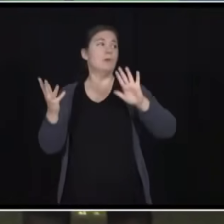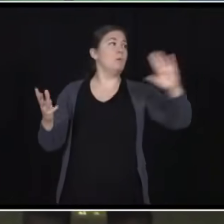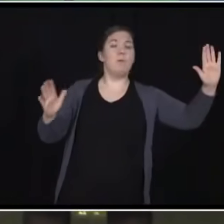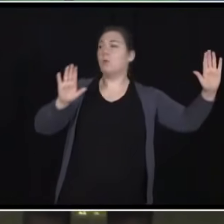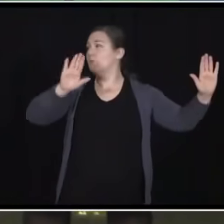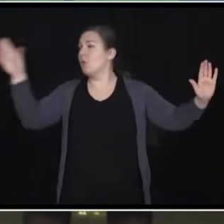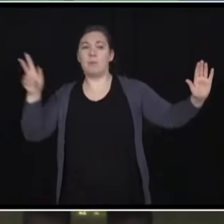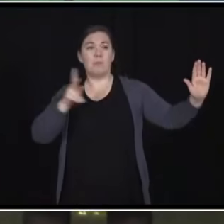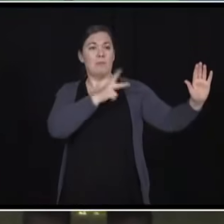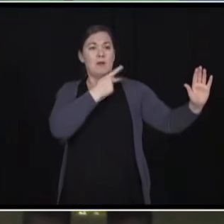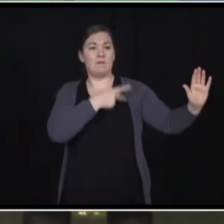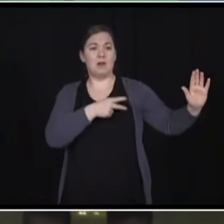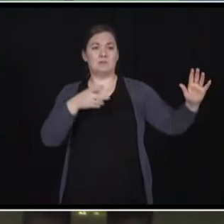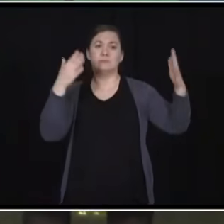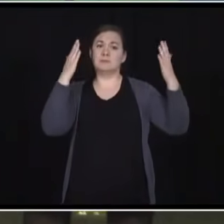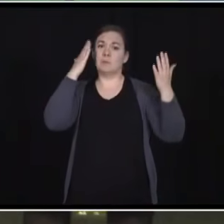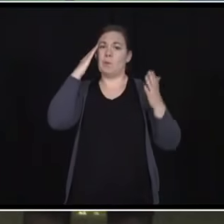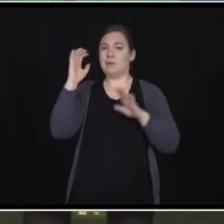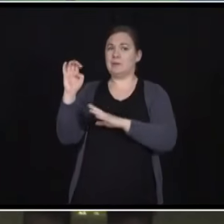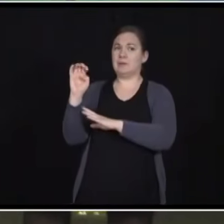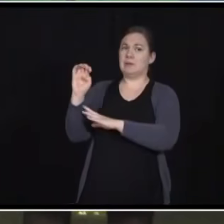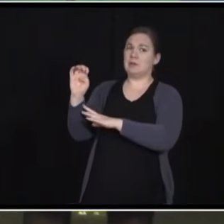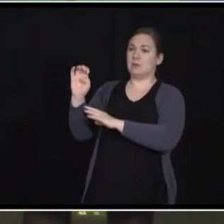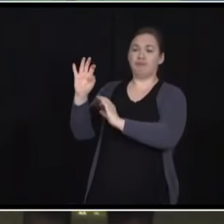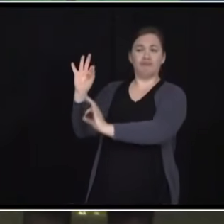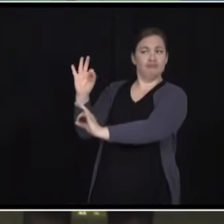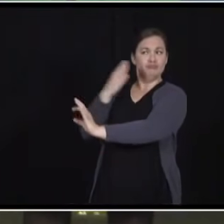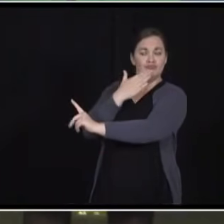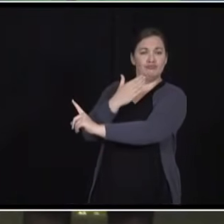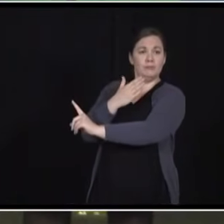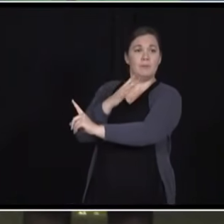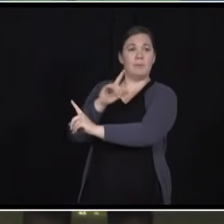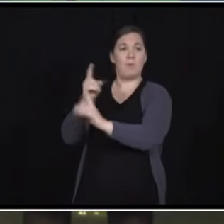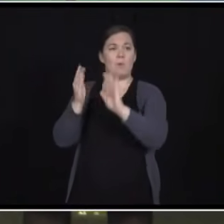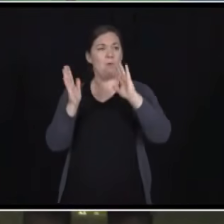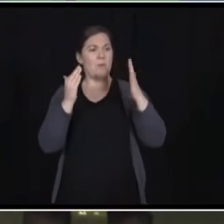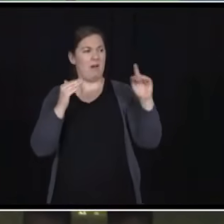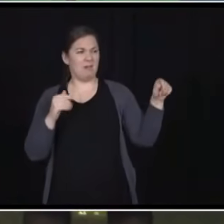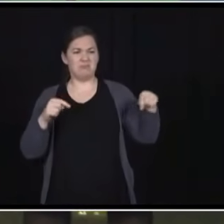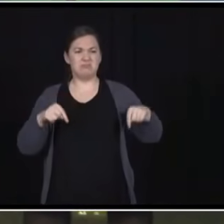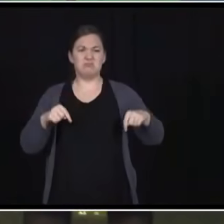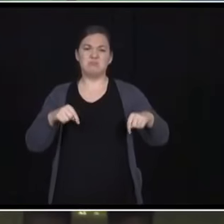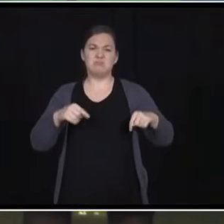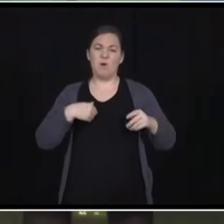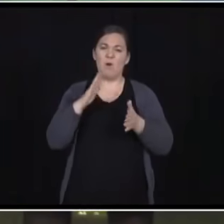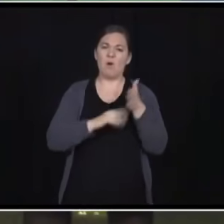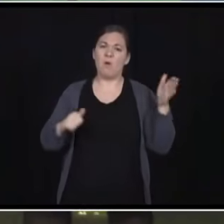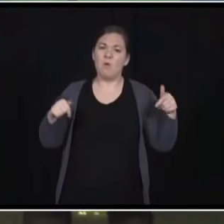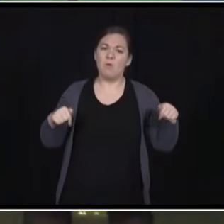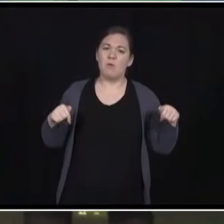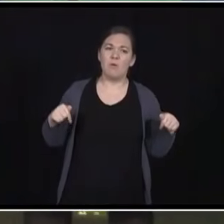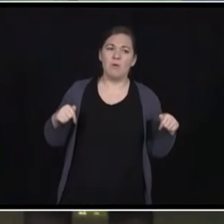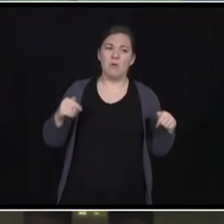situation, but when I compare the spread that is going across our country and to the exclusion of the small maritime provinces we